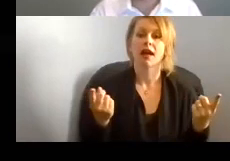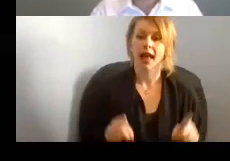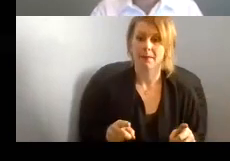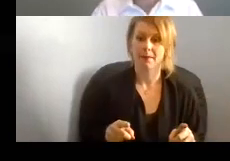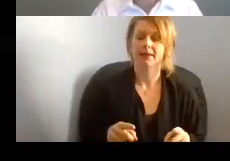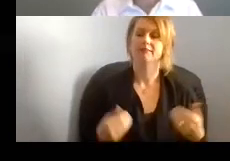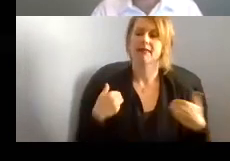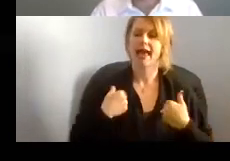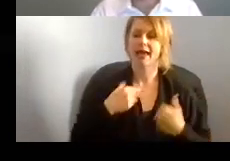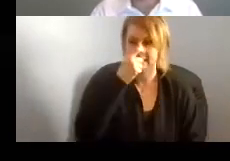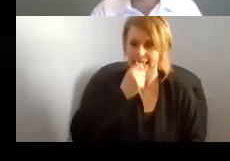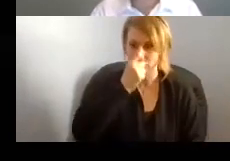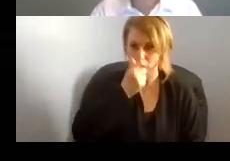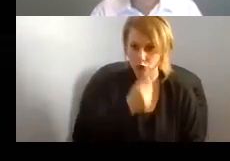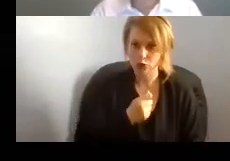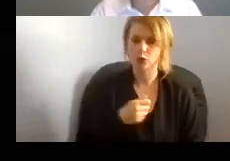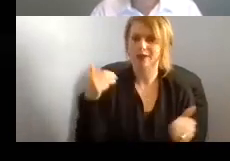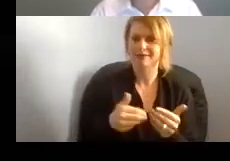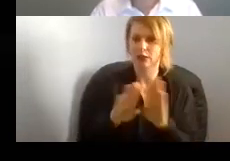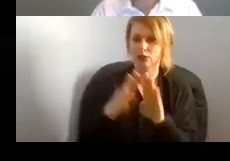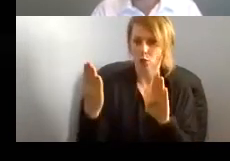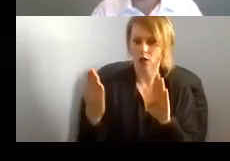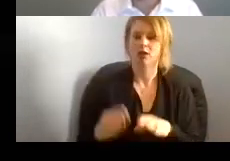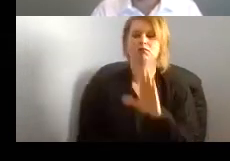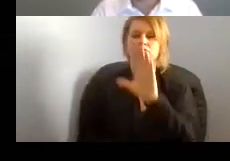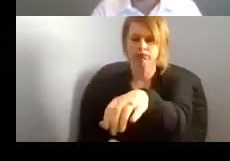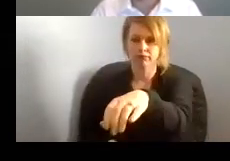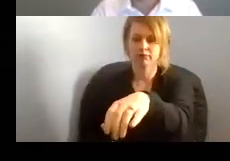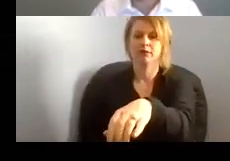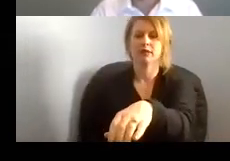And she knew he was having a grief trigger and knew where he was going.